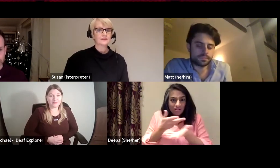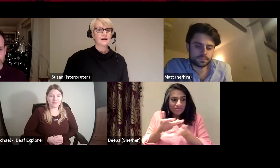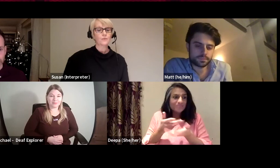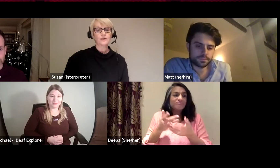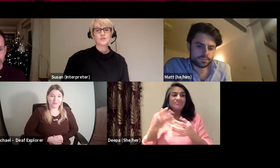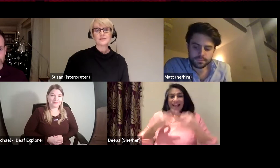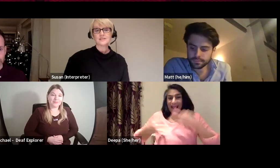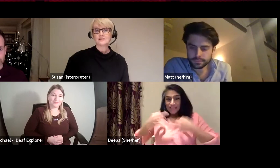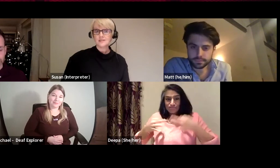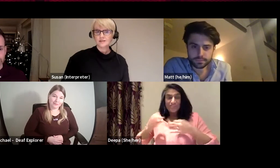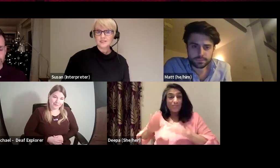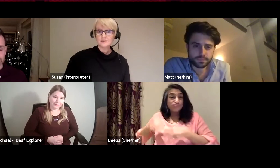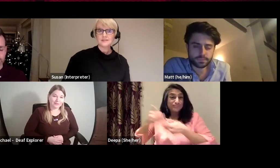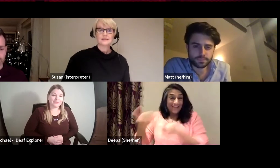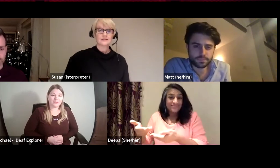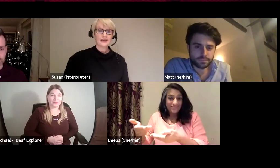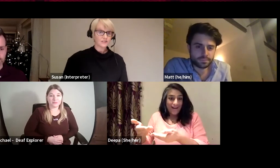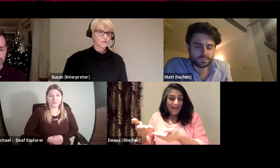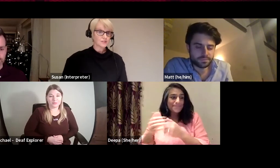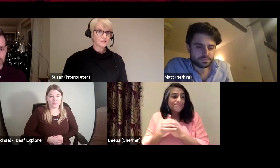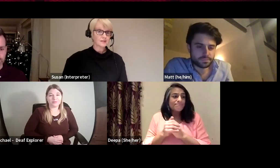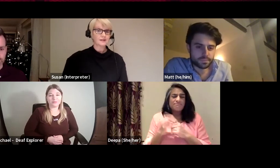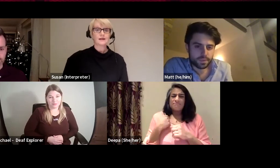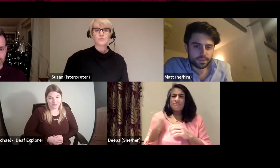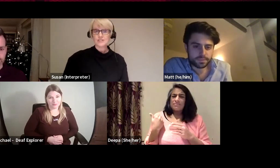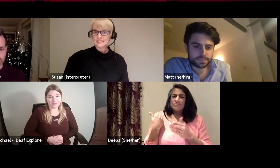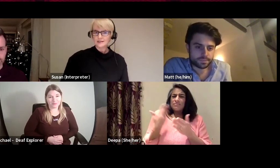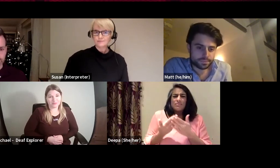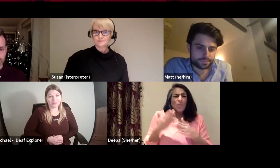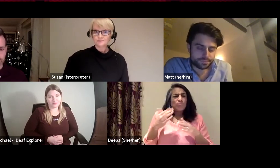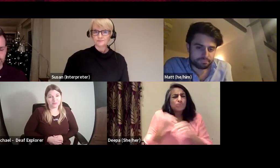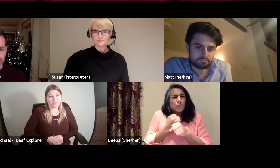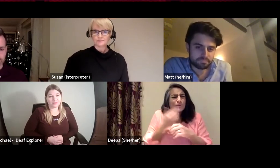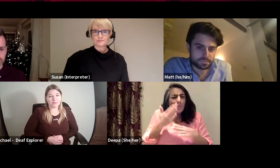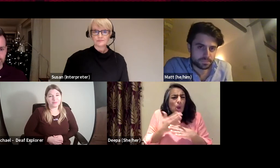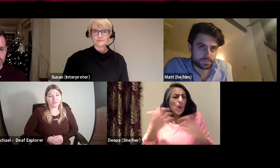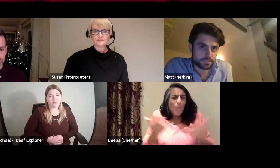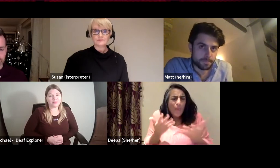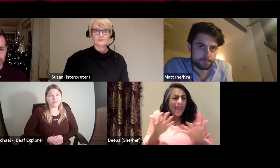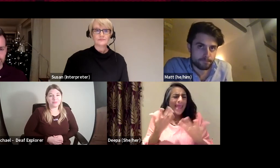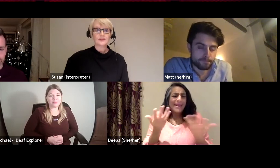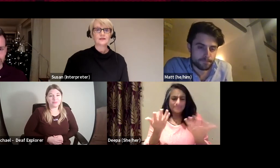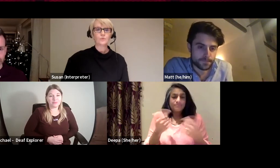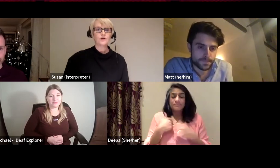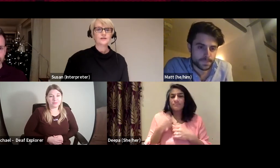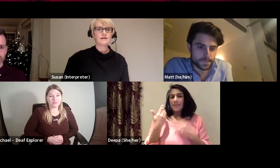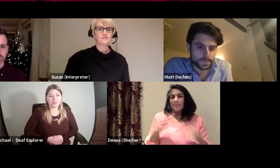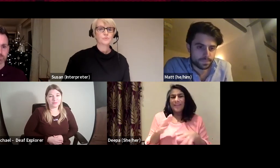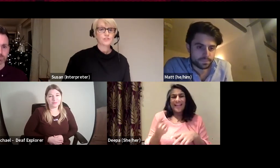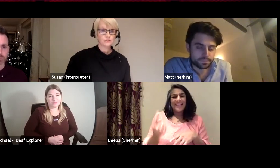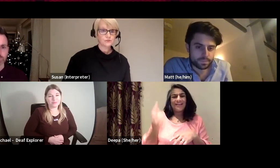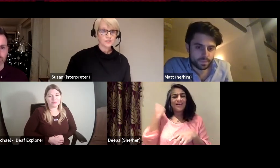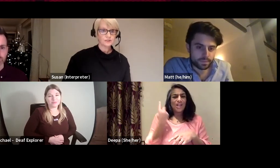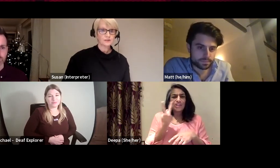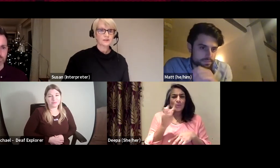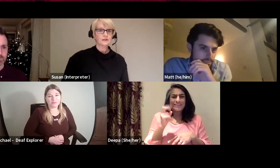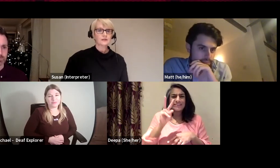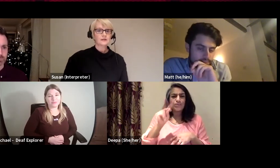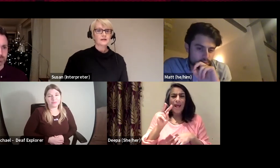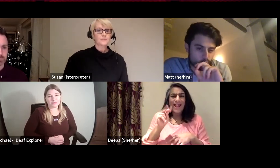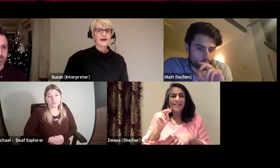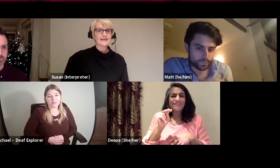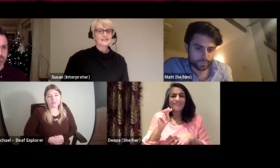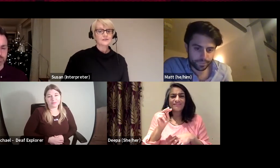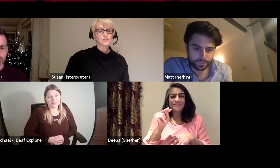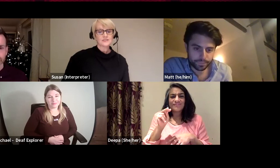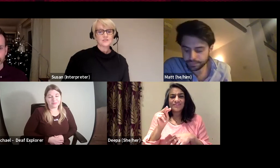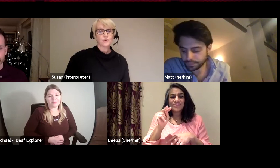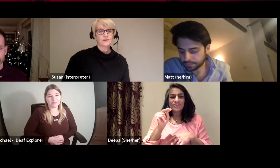I work as a BSL consultant, an actress, a presenter, and the work I've produced back in 2012